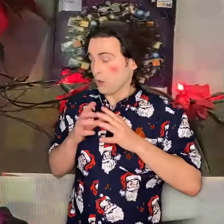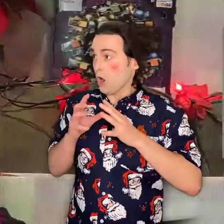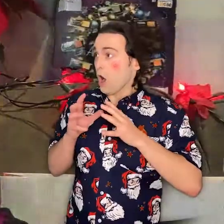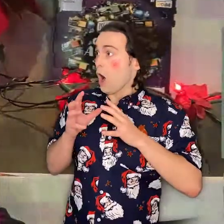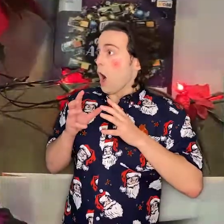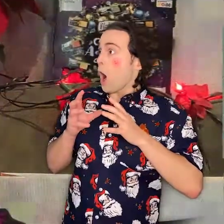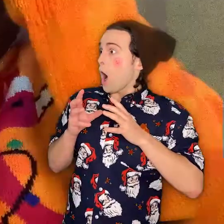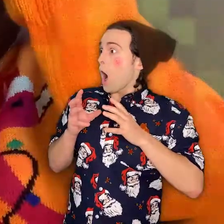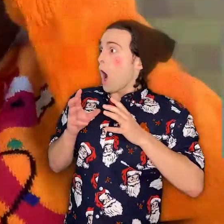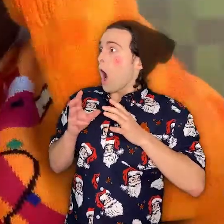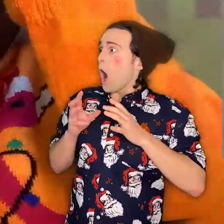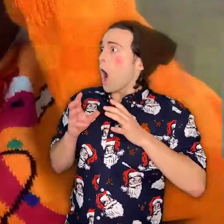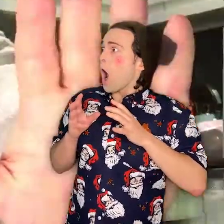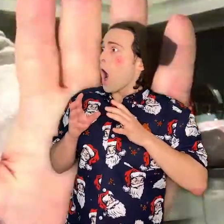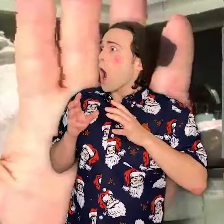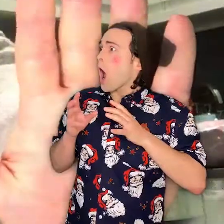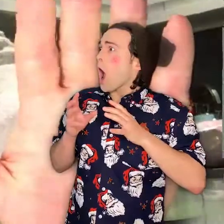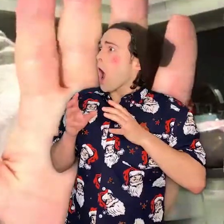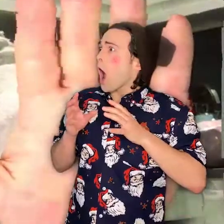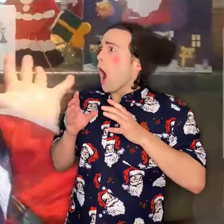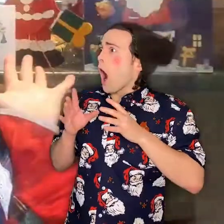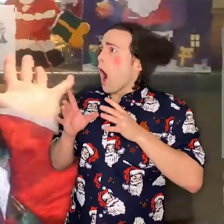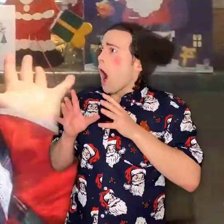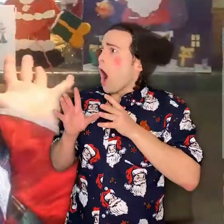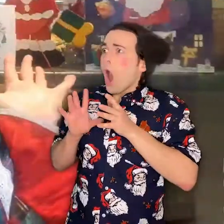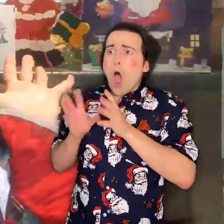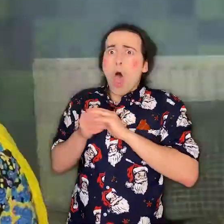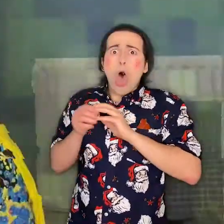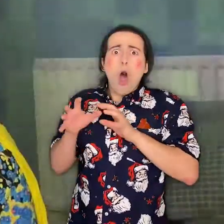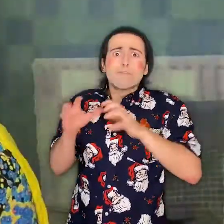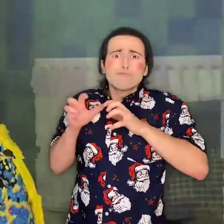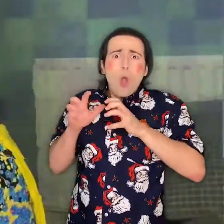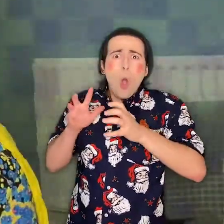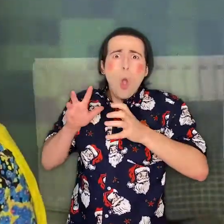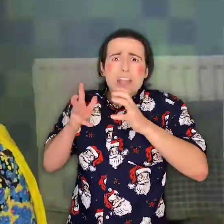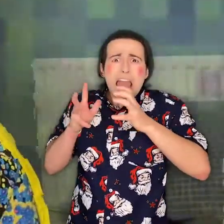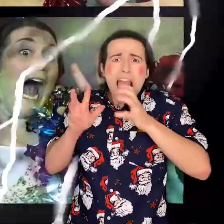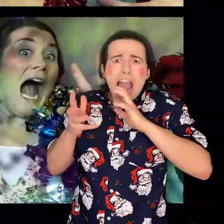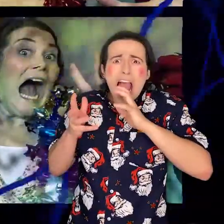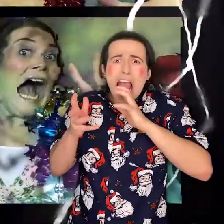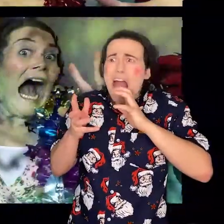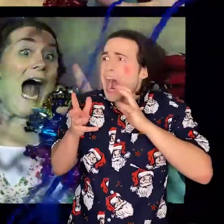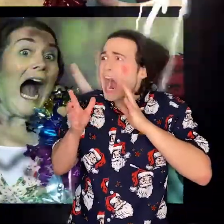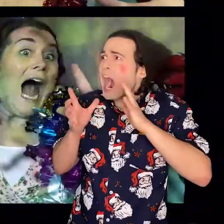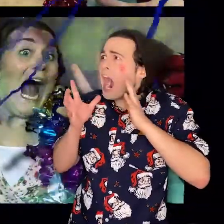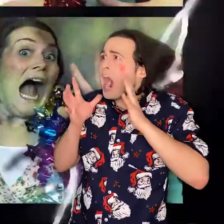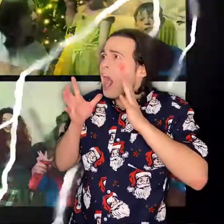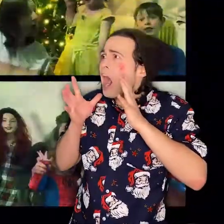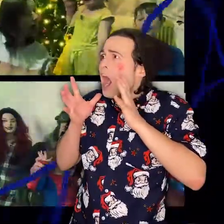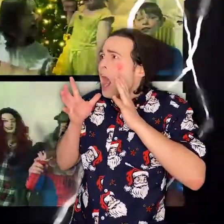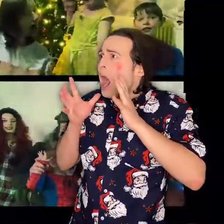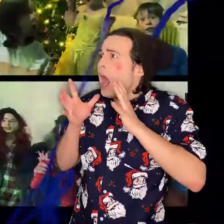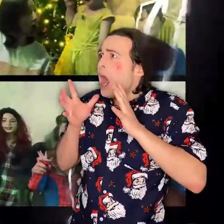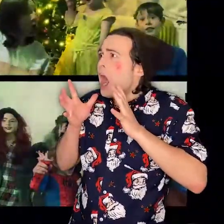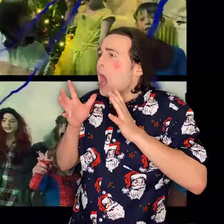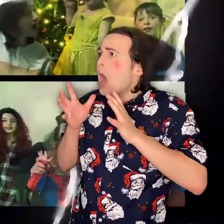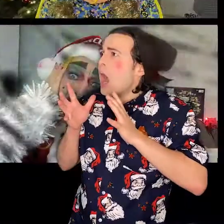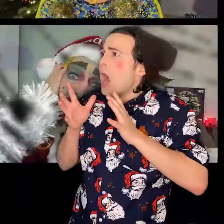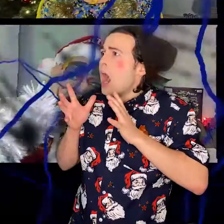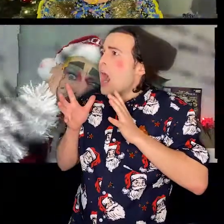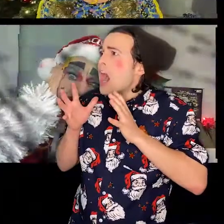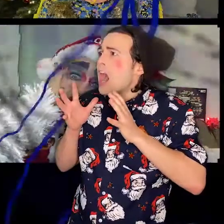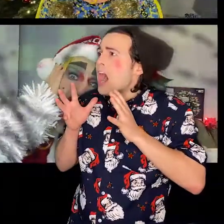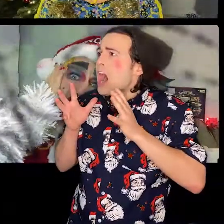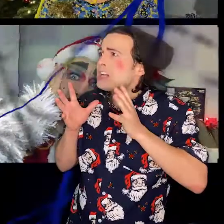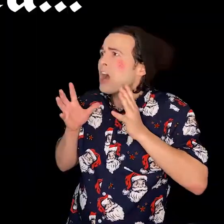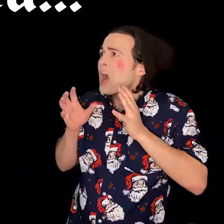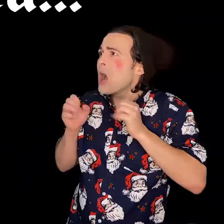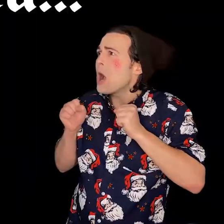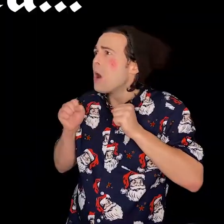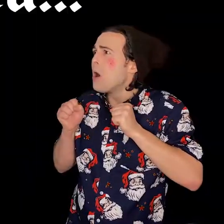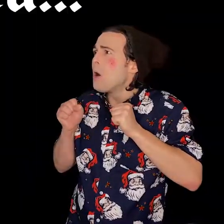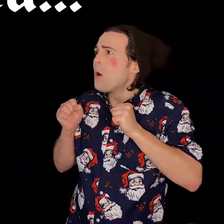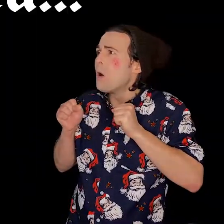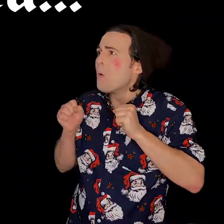EVIL LAUGHING